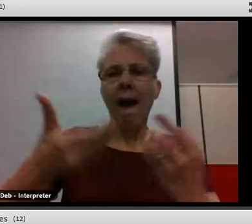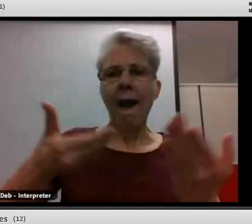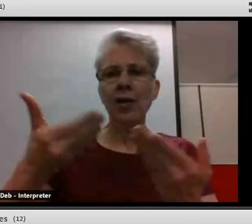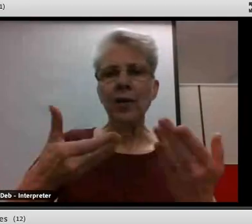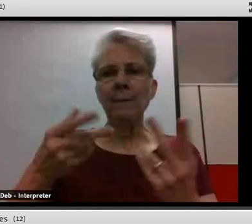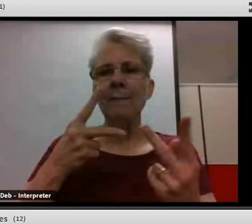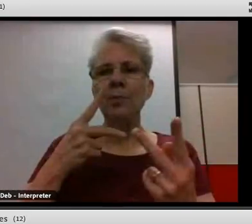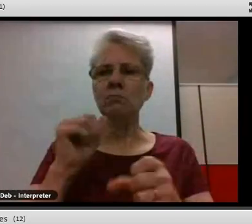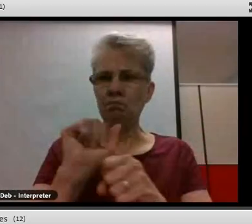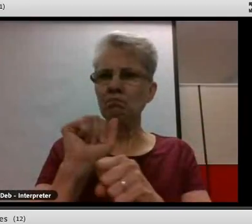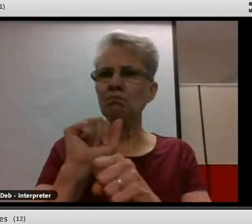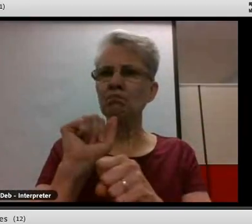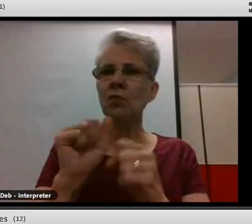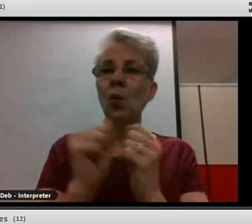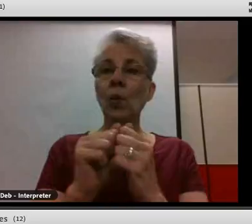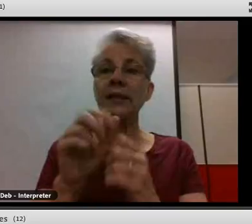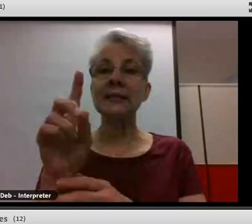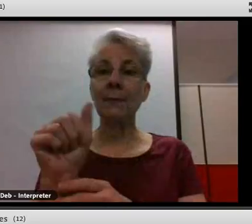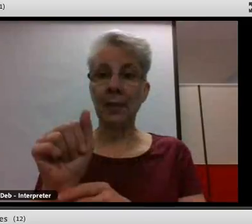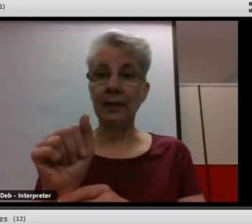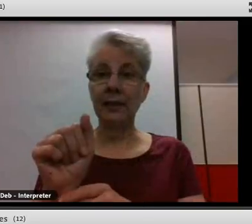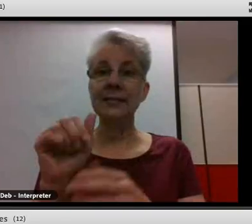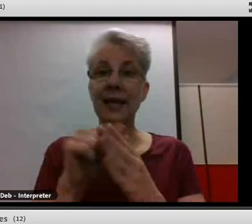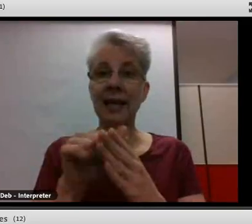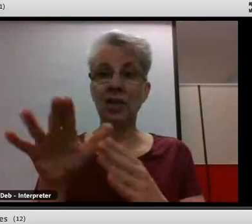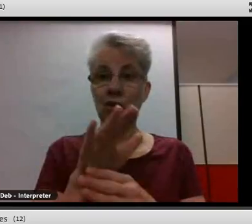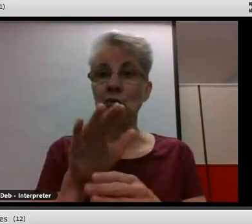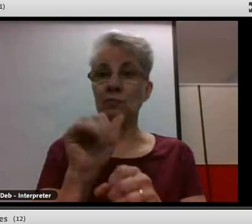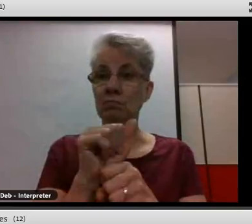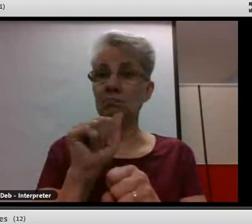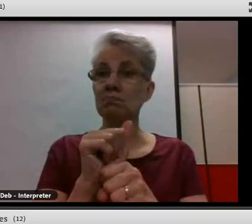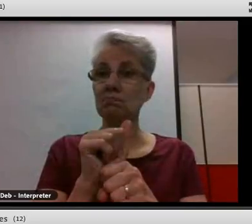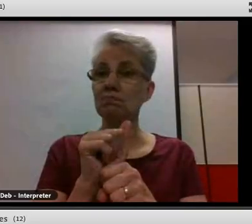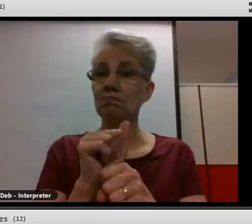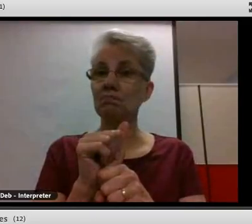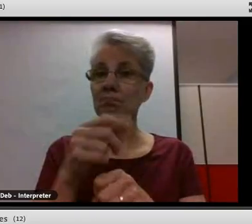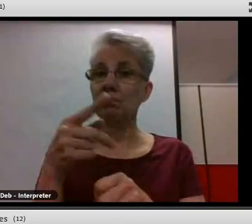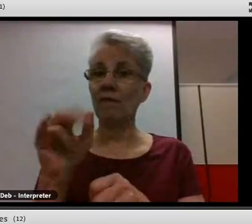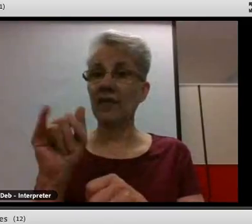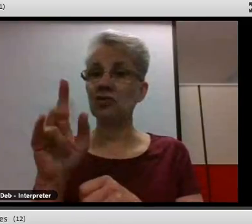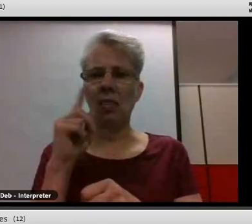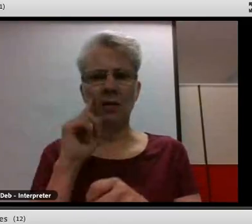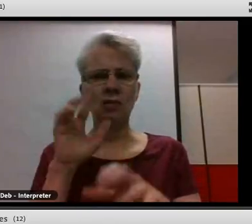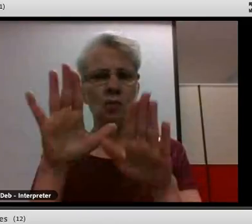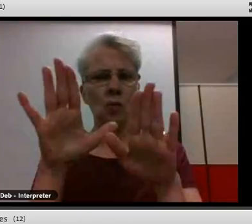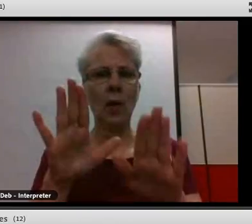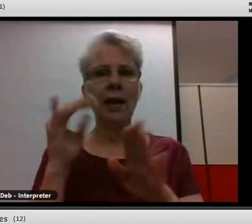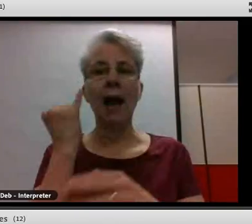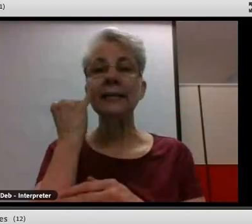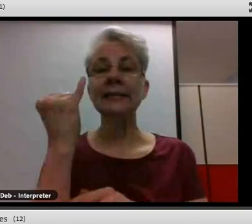a lot of people may or may not come to your facility so the only point of contact they have with you